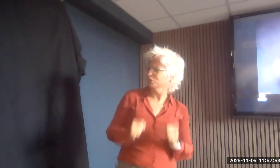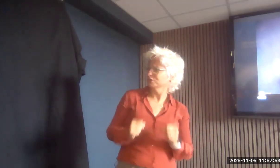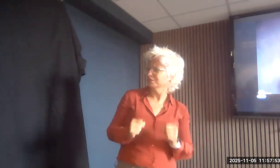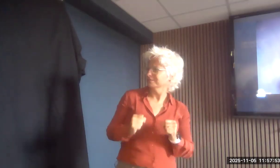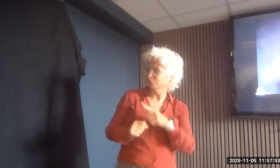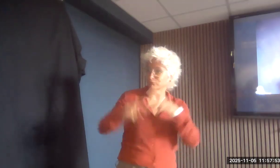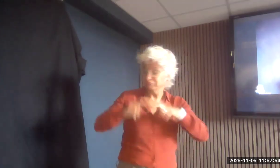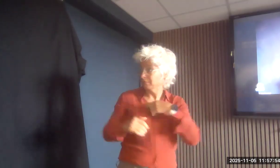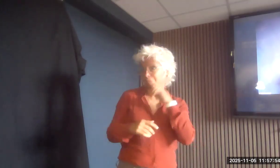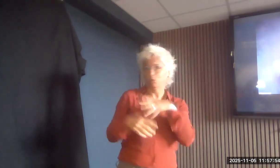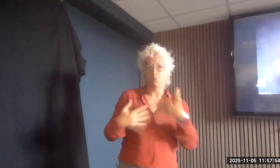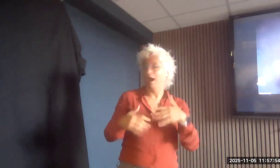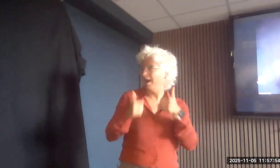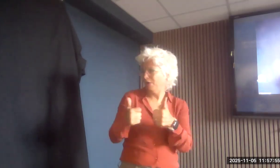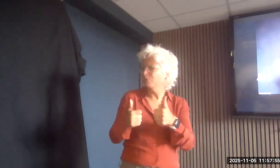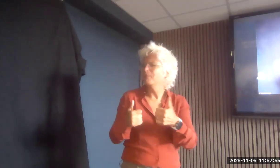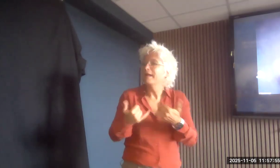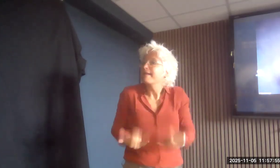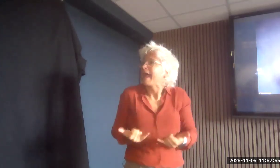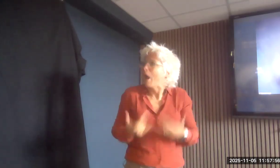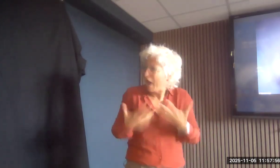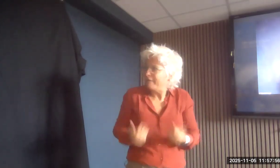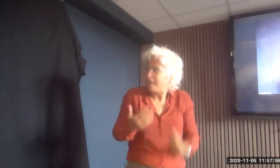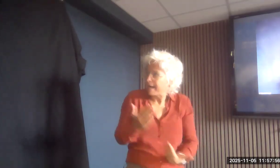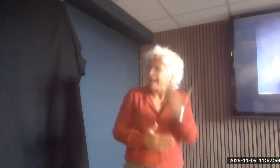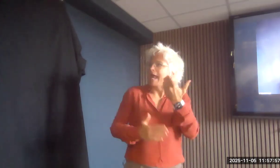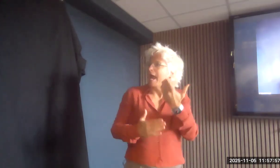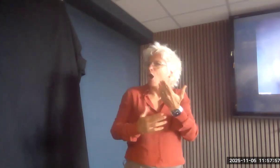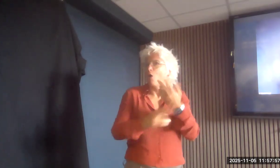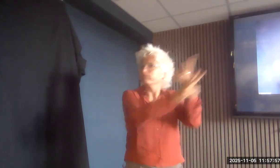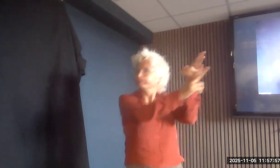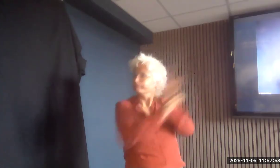For example, the sign for